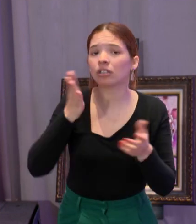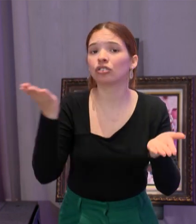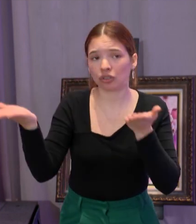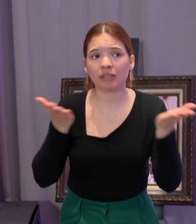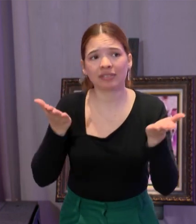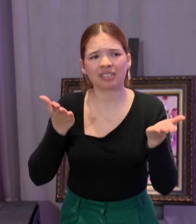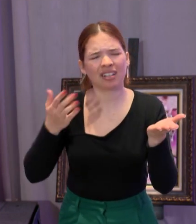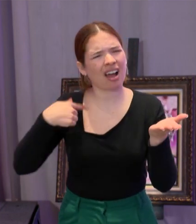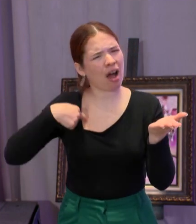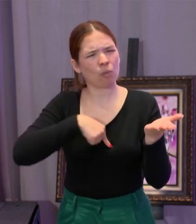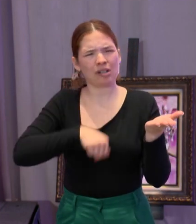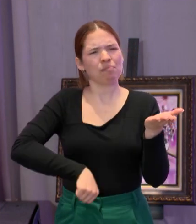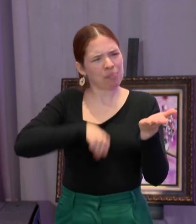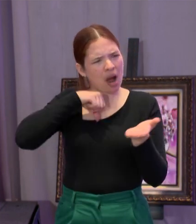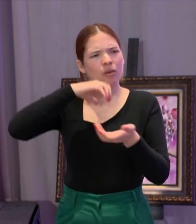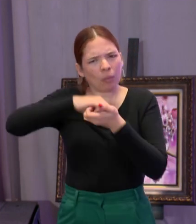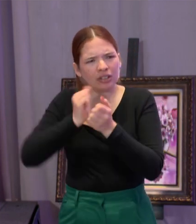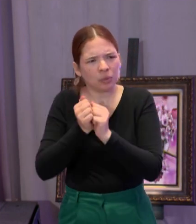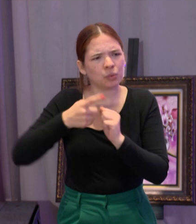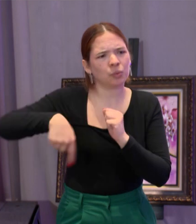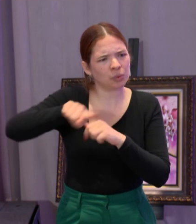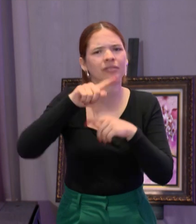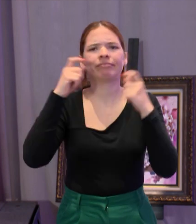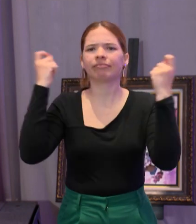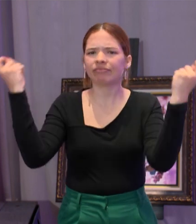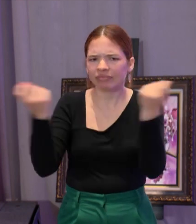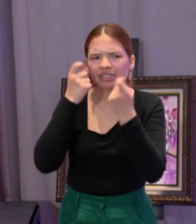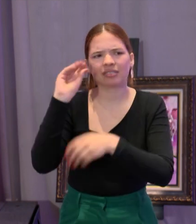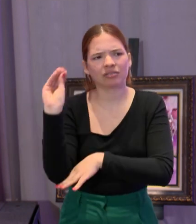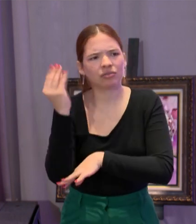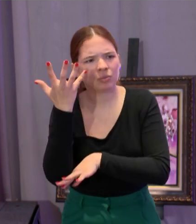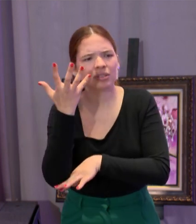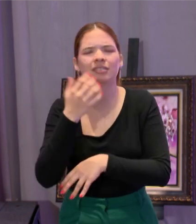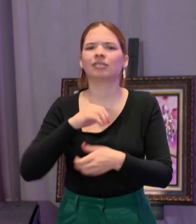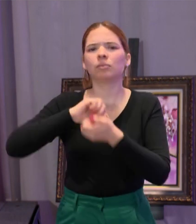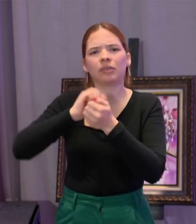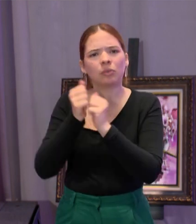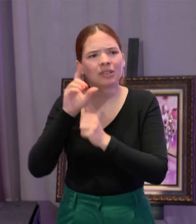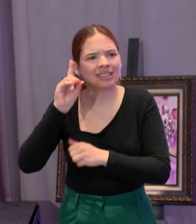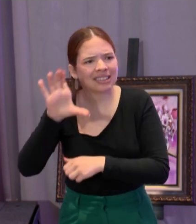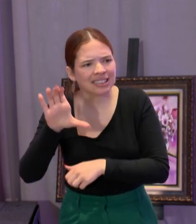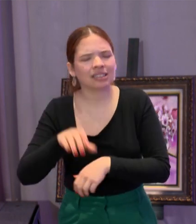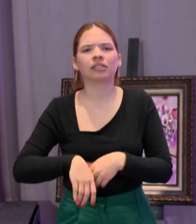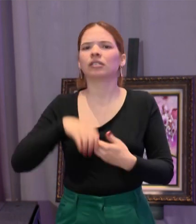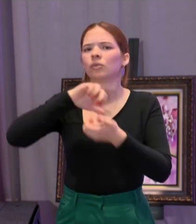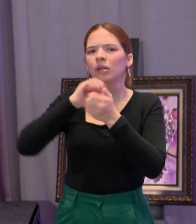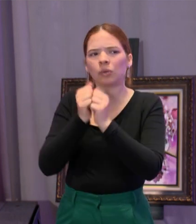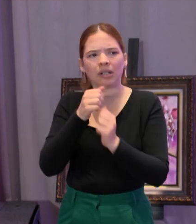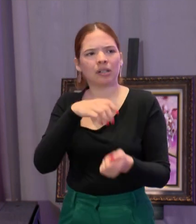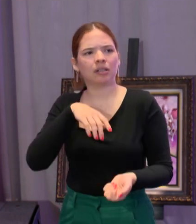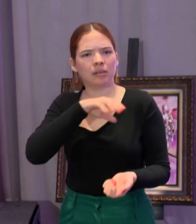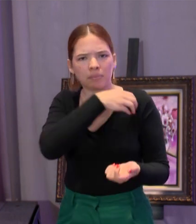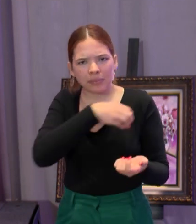PROUD PARTNER FOR THE NATIONAL CHERRY BLOSSOM FESTIVAL, WITH THE DISTRICT, THE EMBASSY OF JAPAN, AND WITH ALL OF YOU, IN